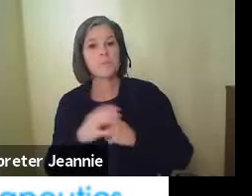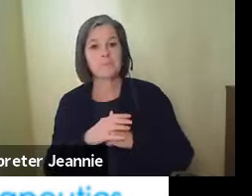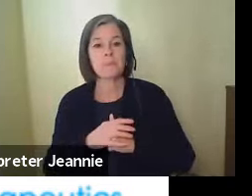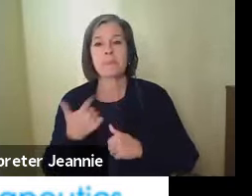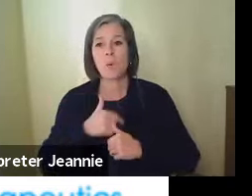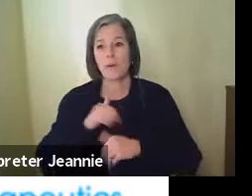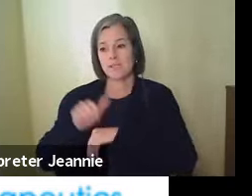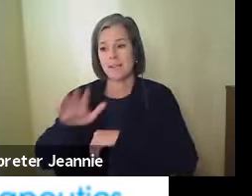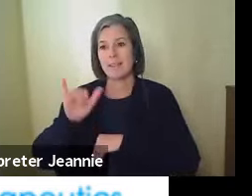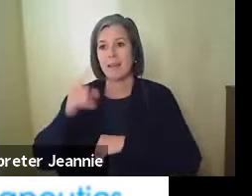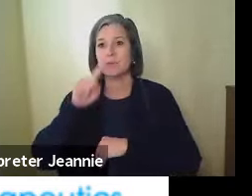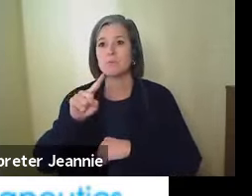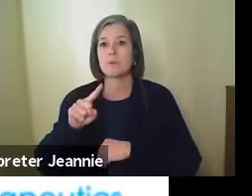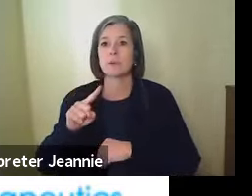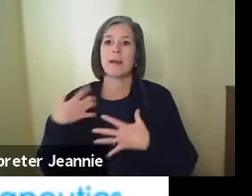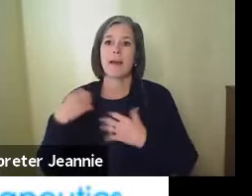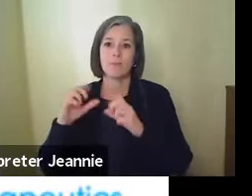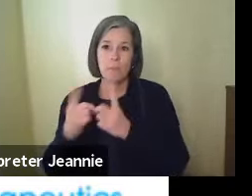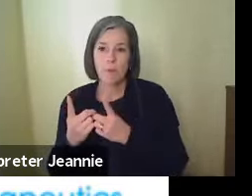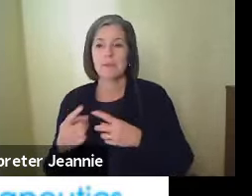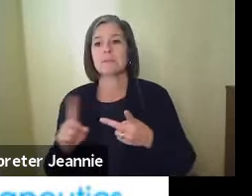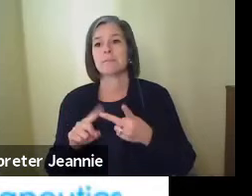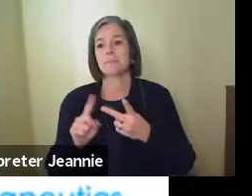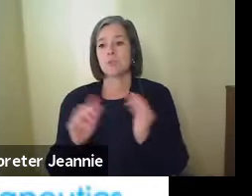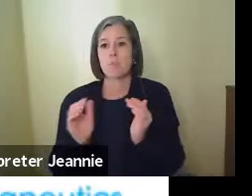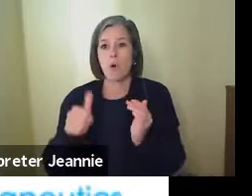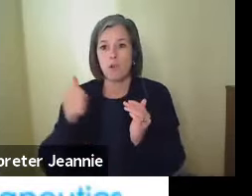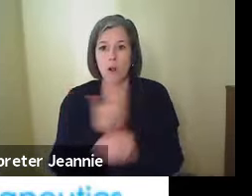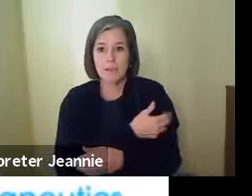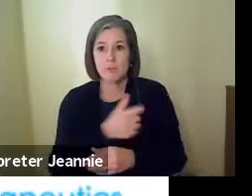our health departments, to smaller hospitals that cannot support the Pfizer vaccine.